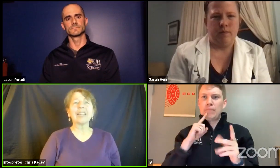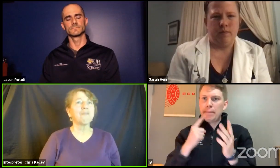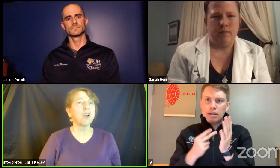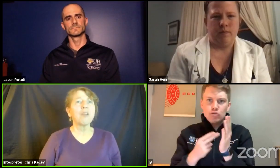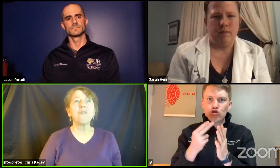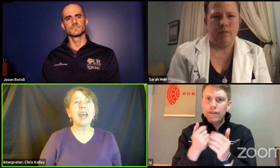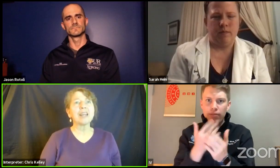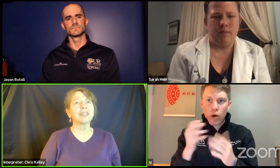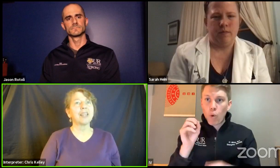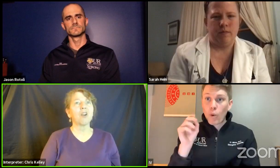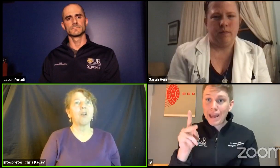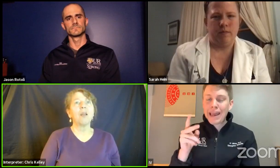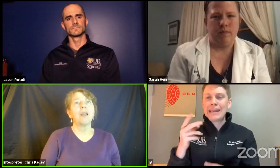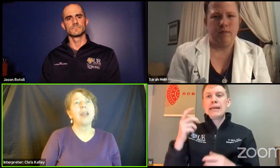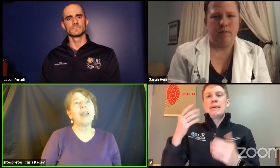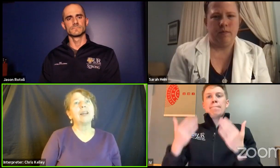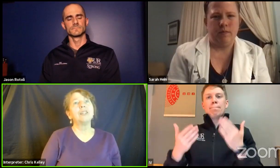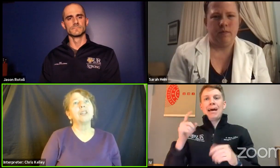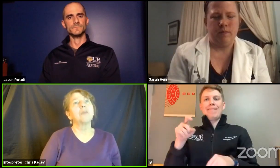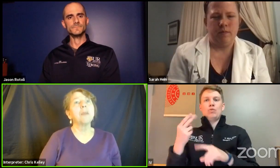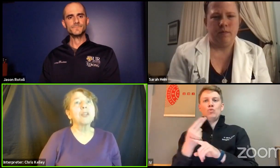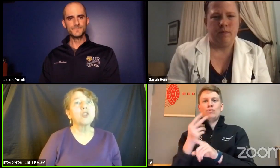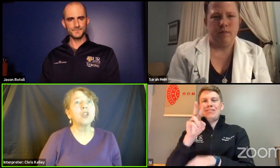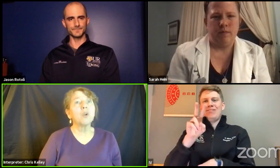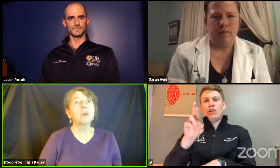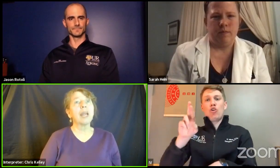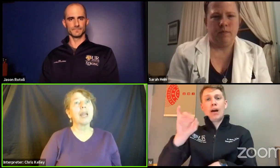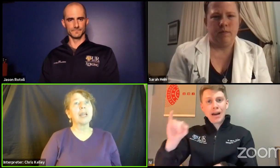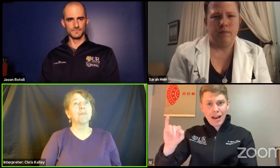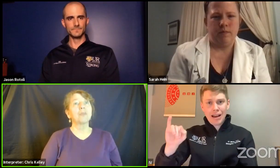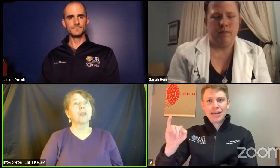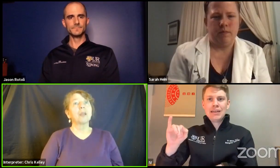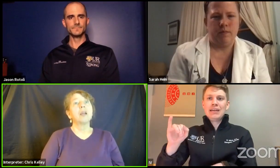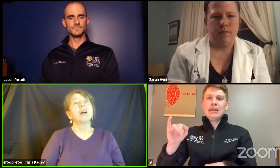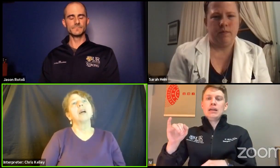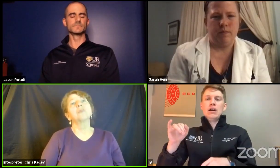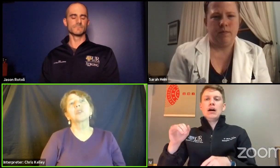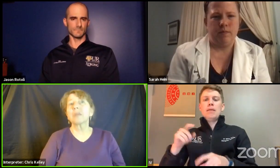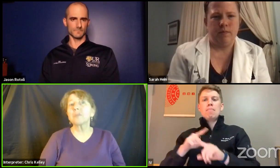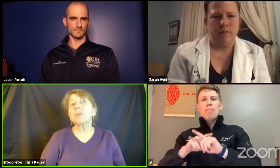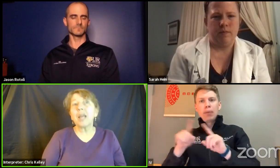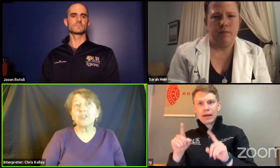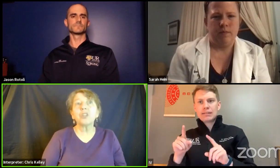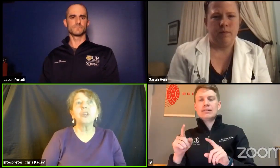I implore my med students to please make sure they always have a qualified medical